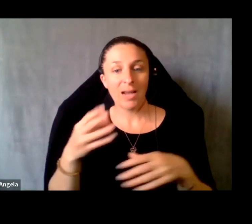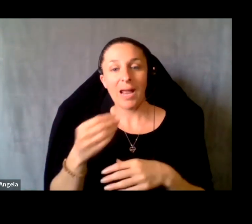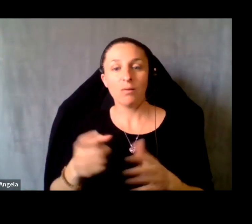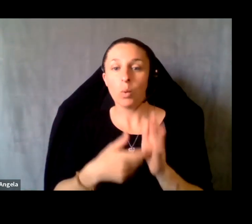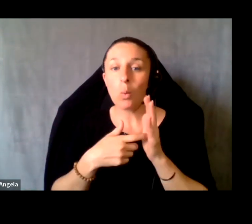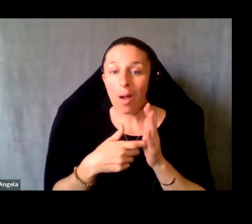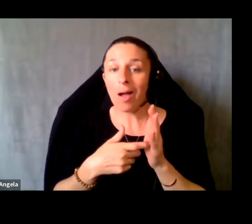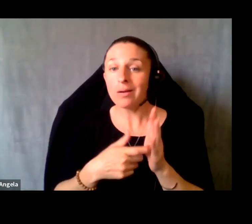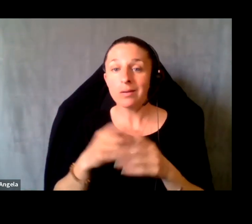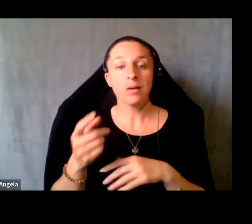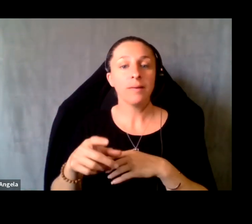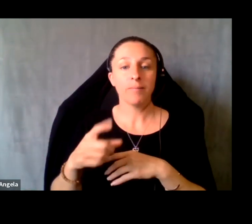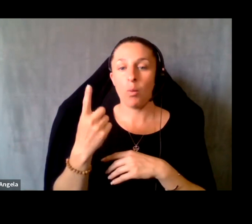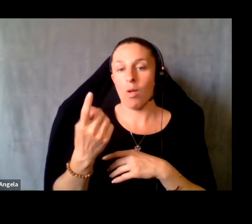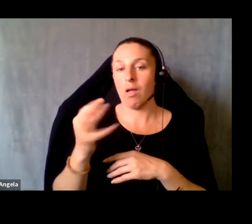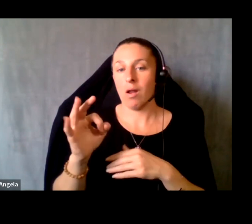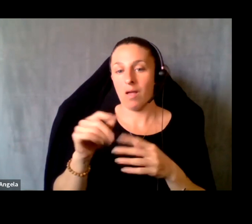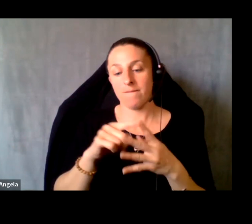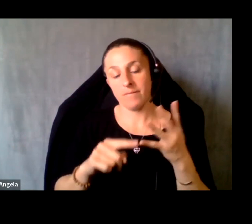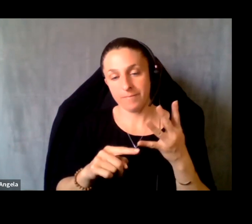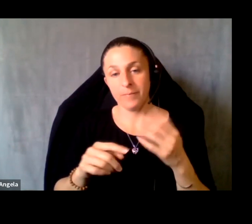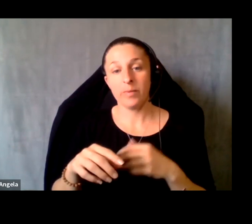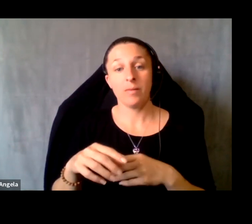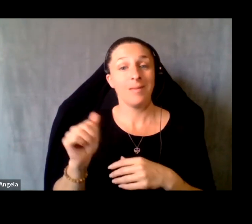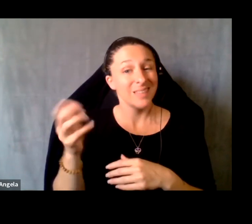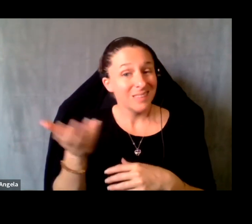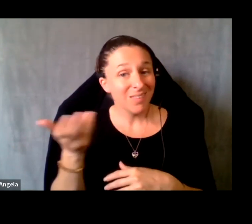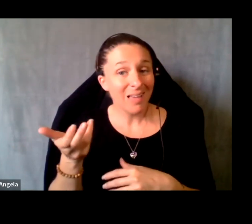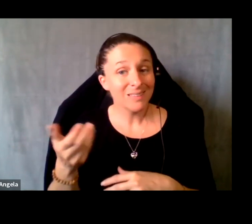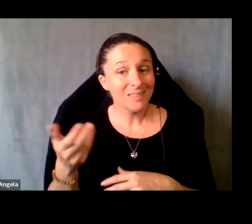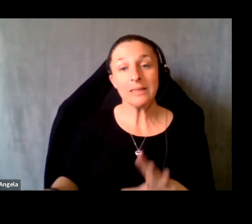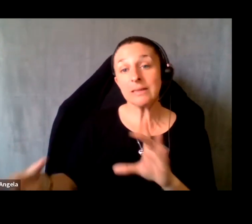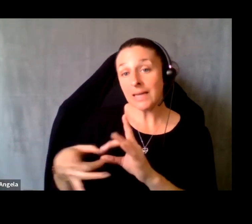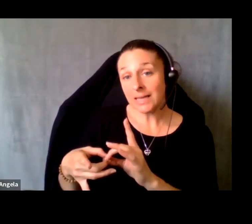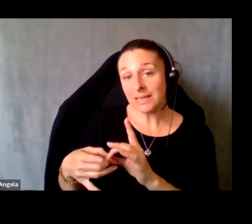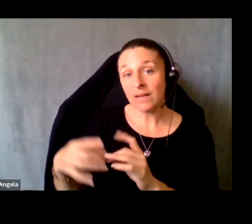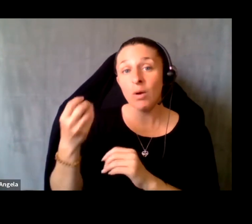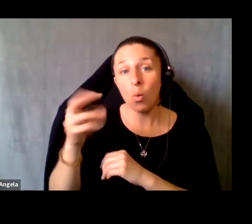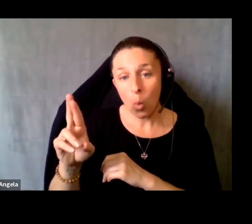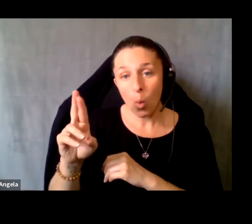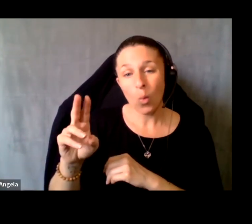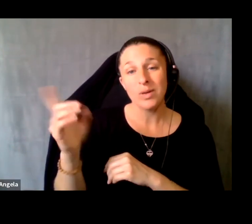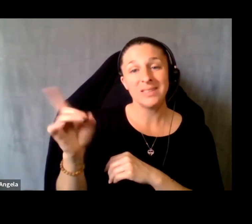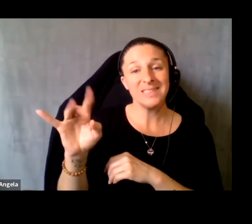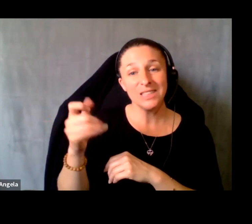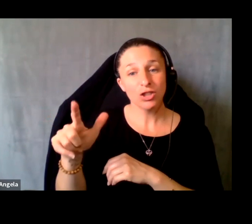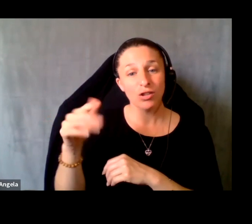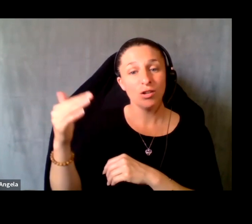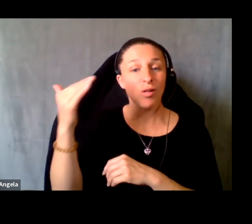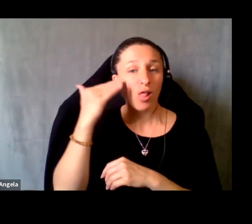one of the following: a device, connectivity, or digital literacy learning opportunities.